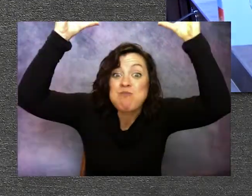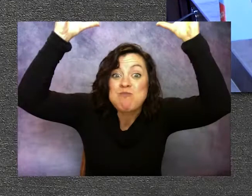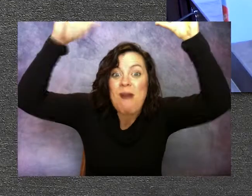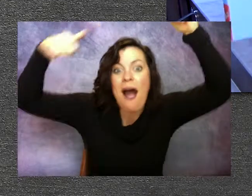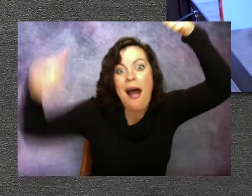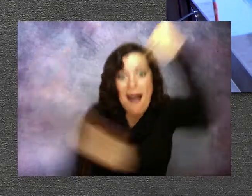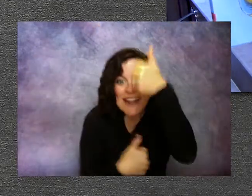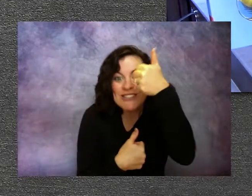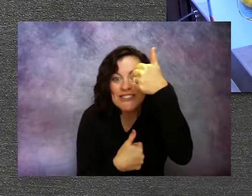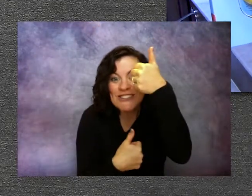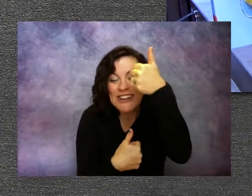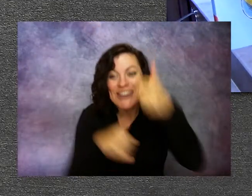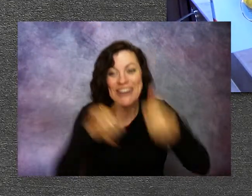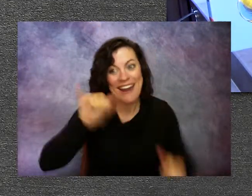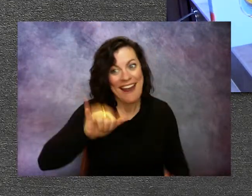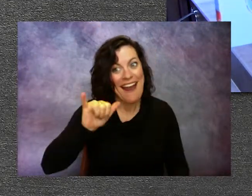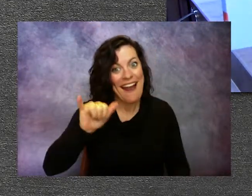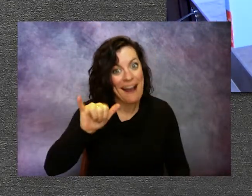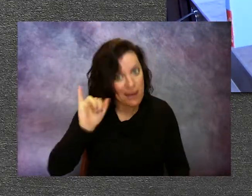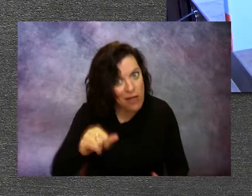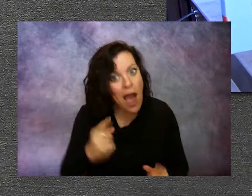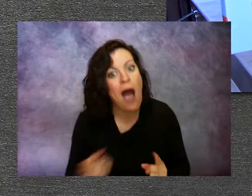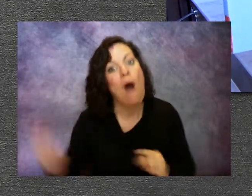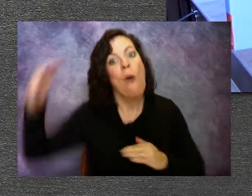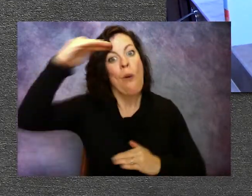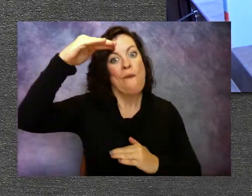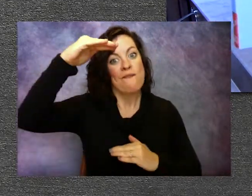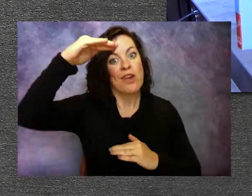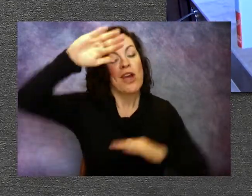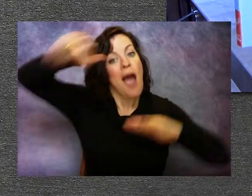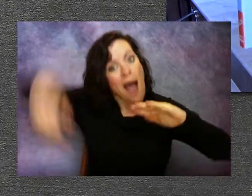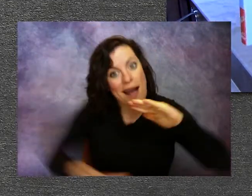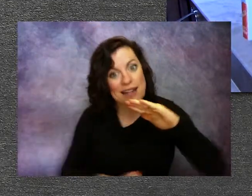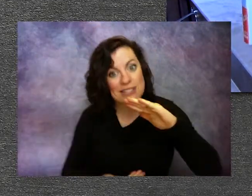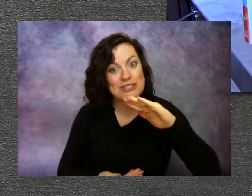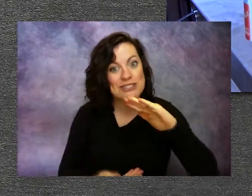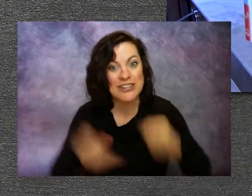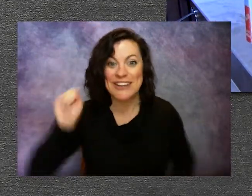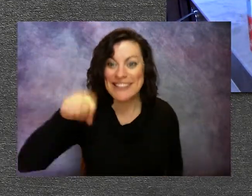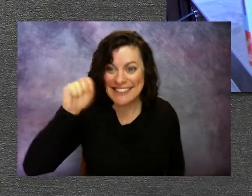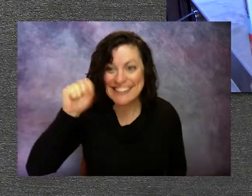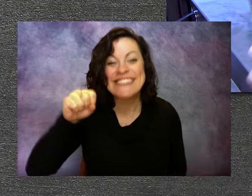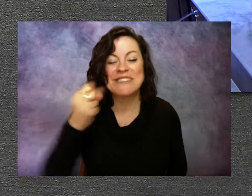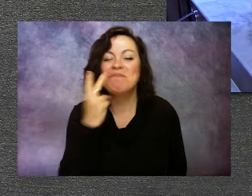Opposites, over and under. Let's see if you can get the rest.